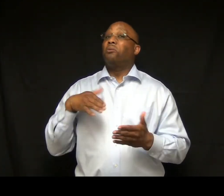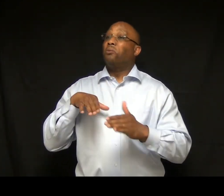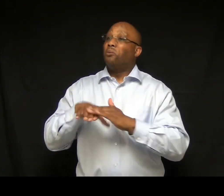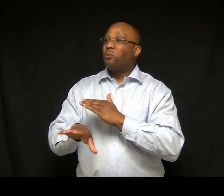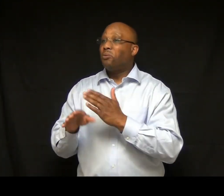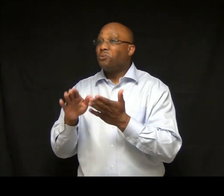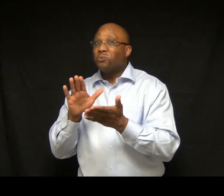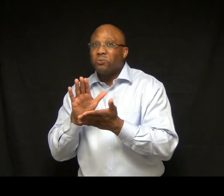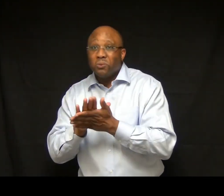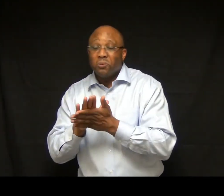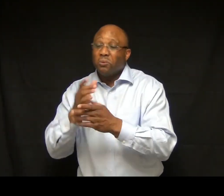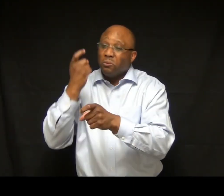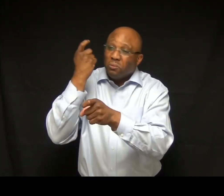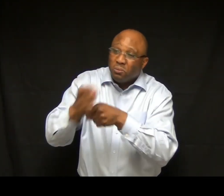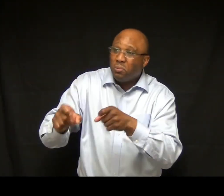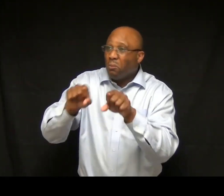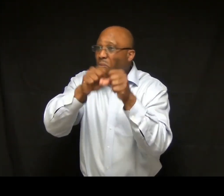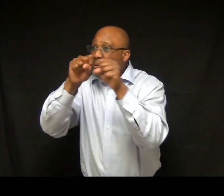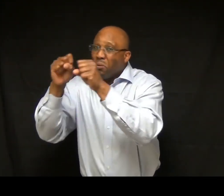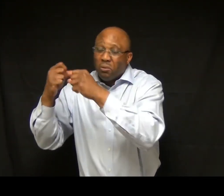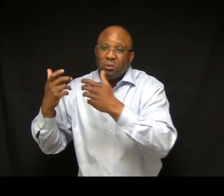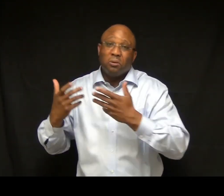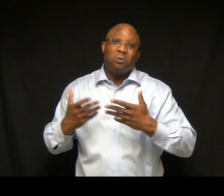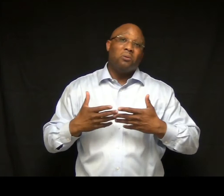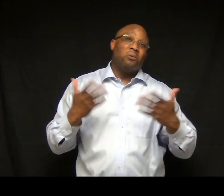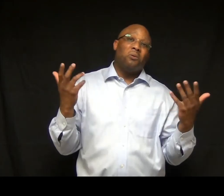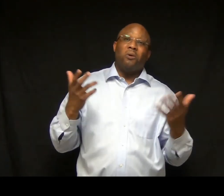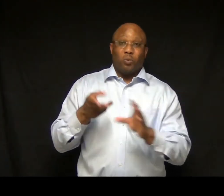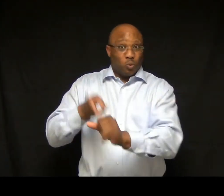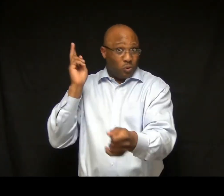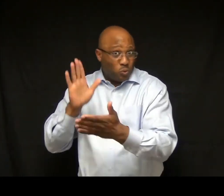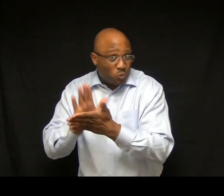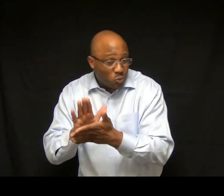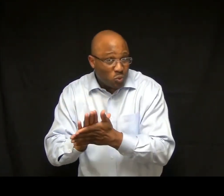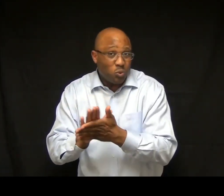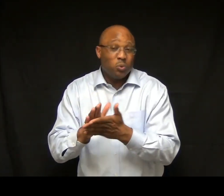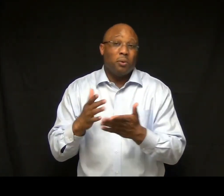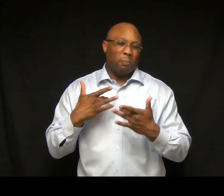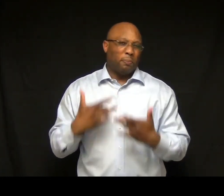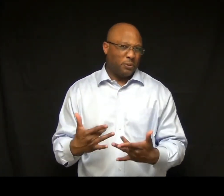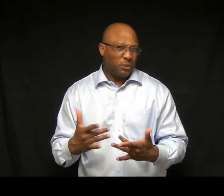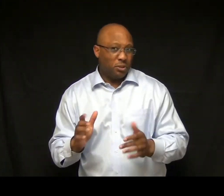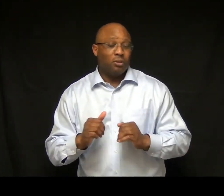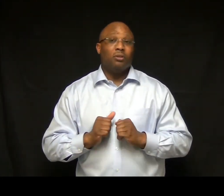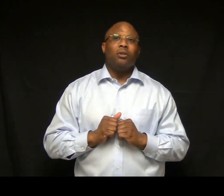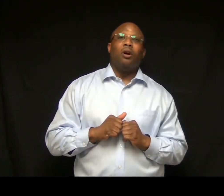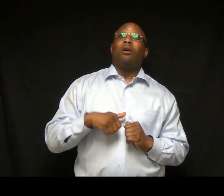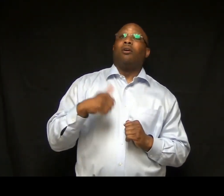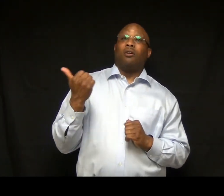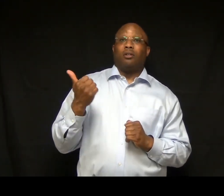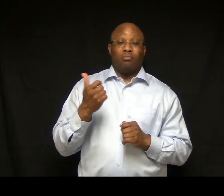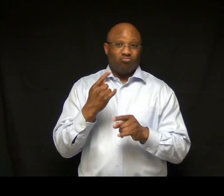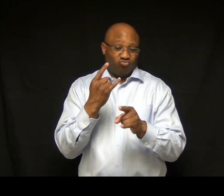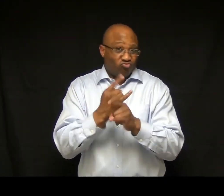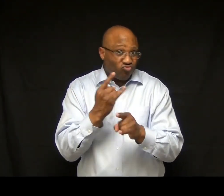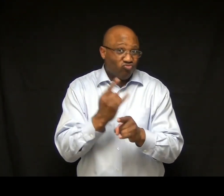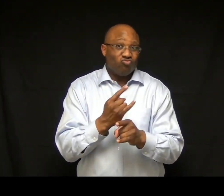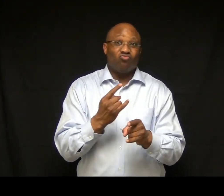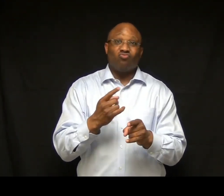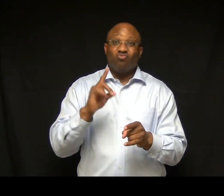vandalizing, dropping out of school, substance use,